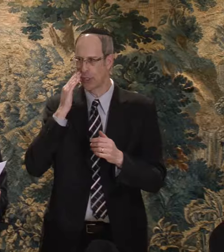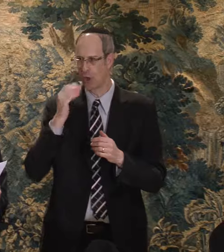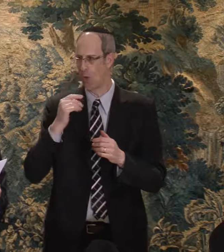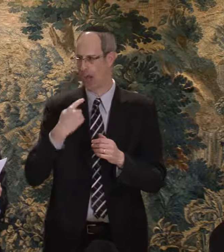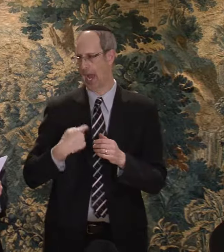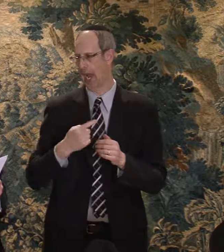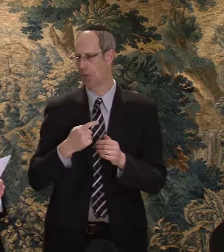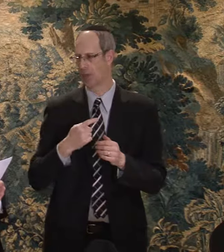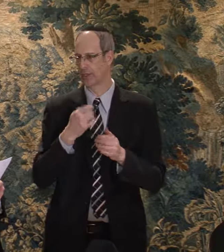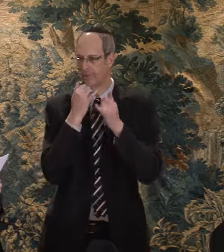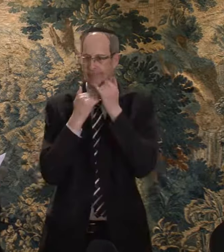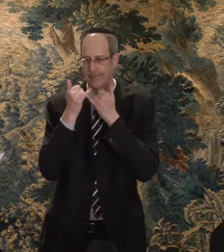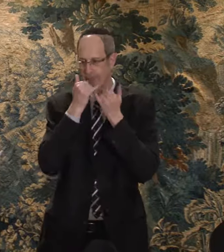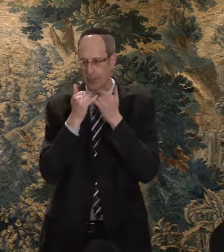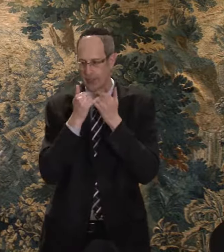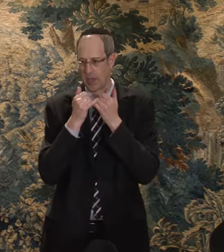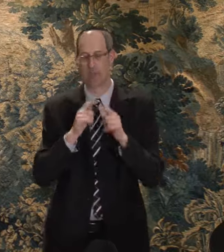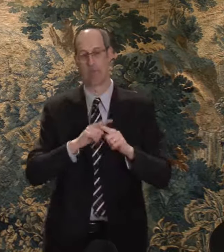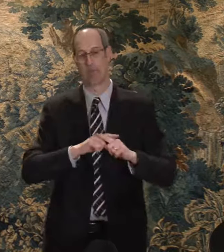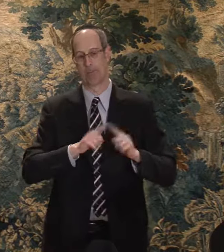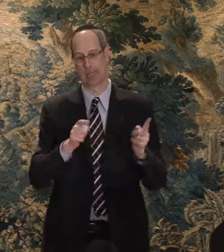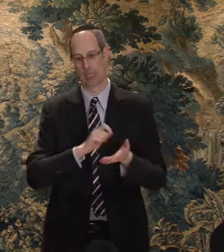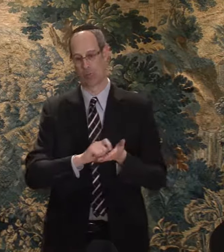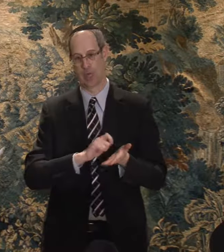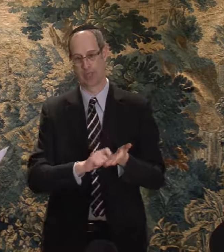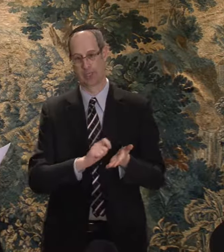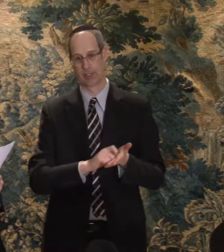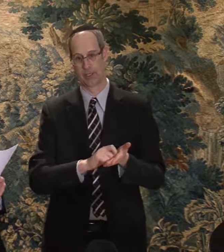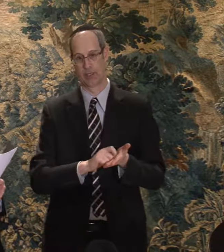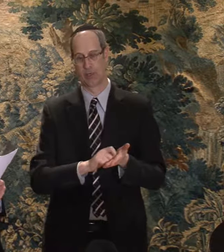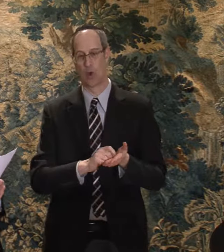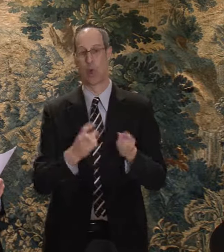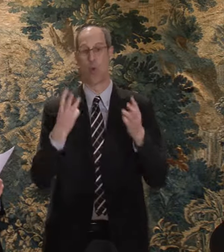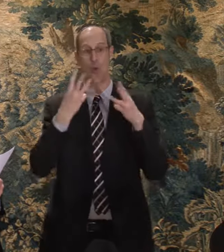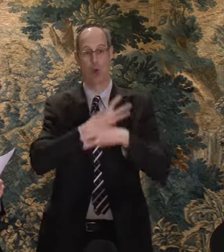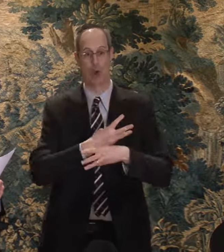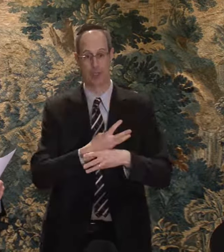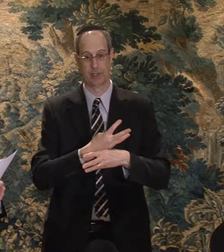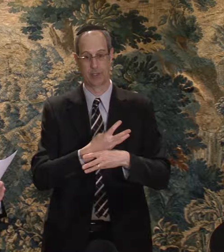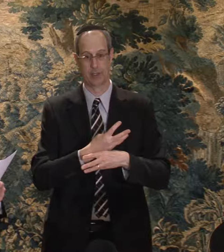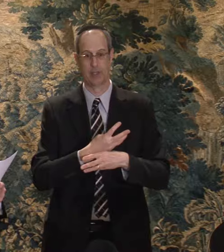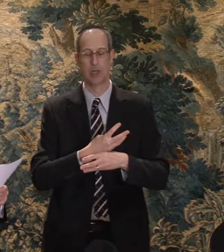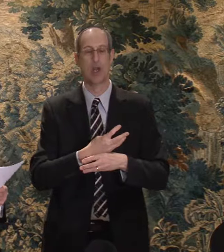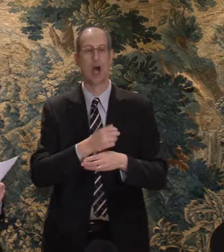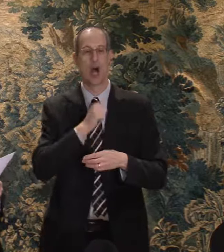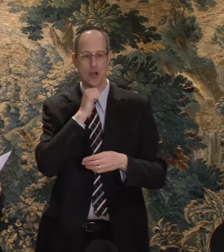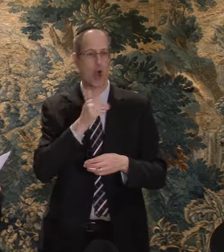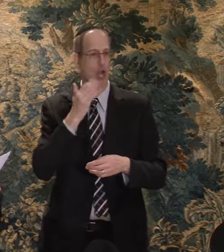repair however what he writes his worse is the one who doesn't know his Milas